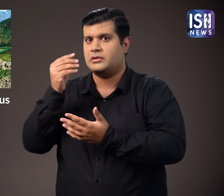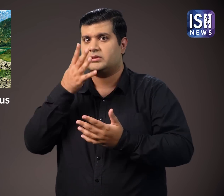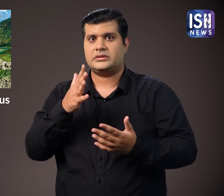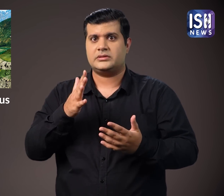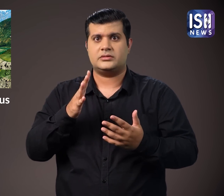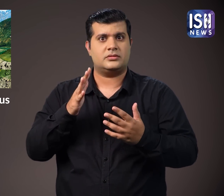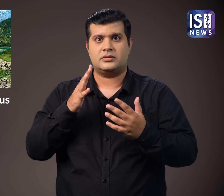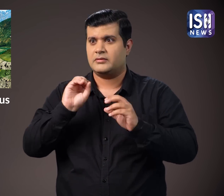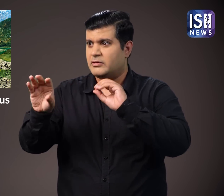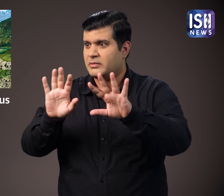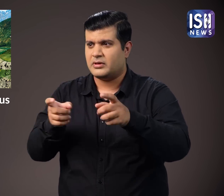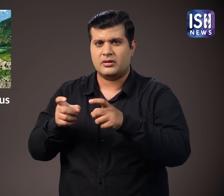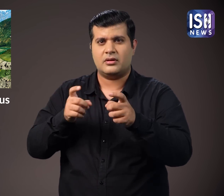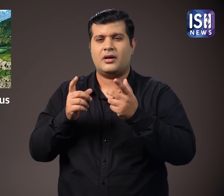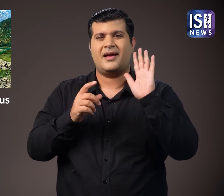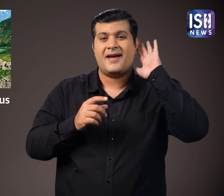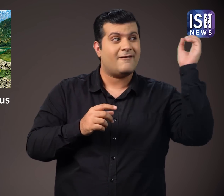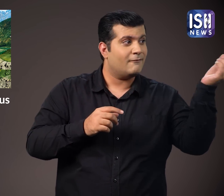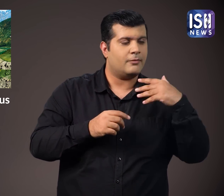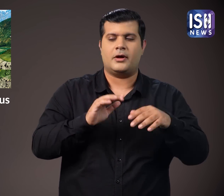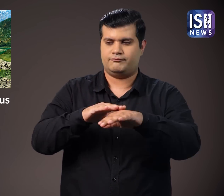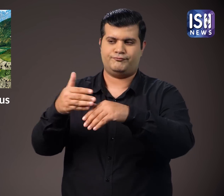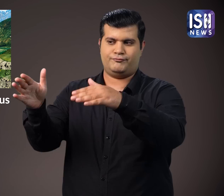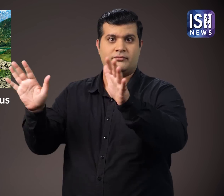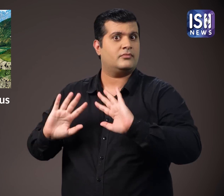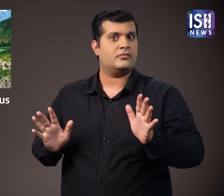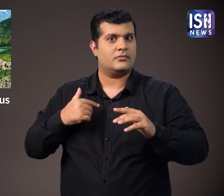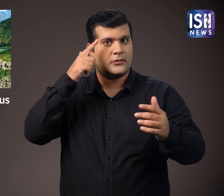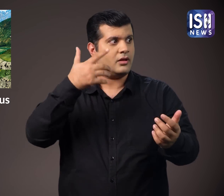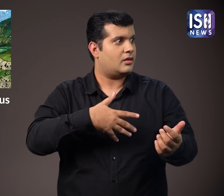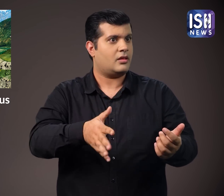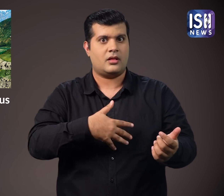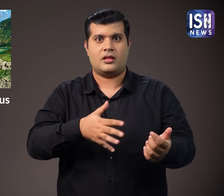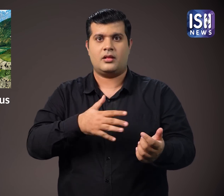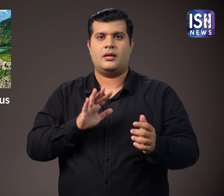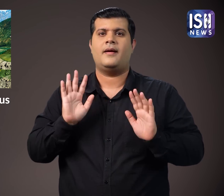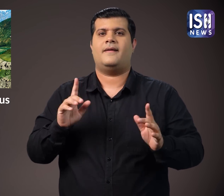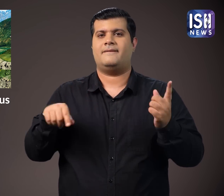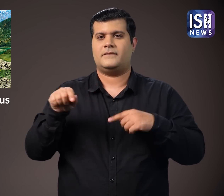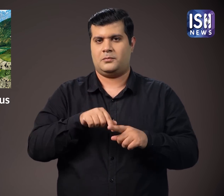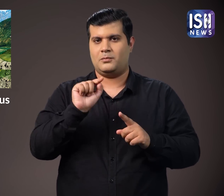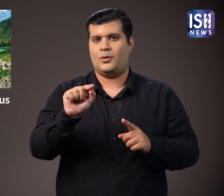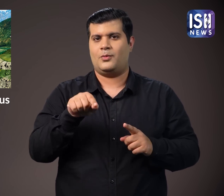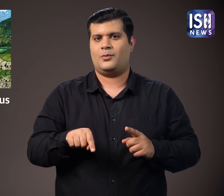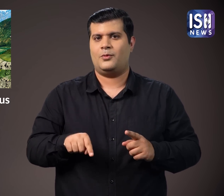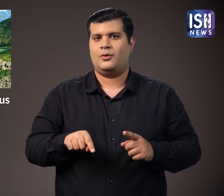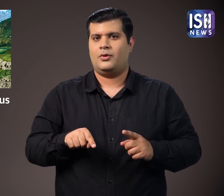as last minute preparing and informing about the flash floods would not be easy. Pakistan is extremely tenses. This is the reason.